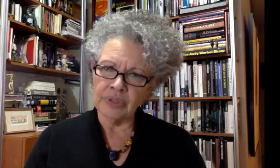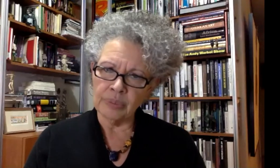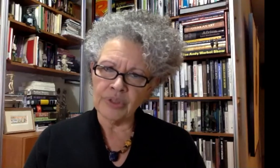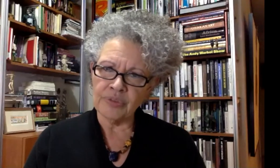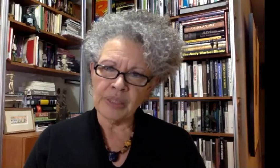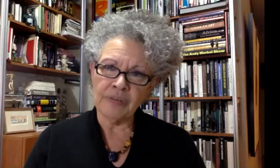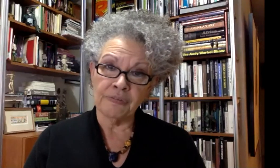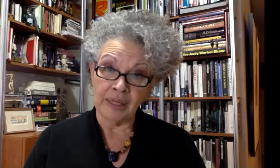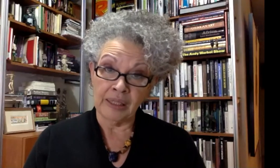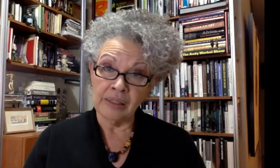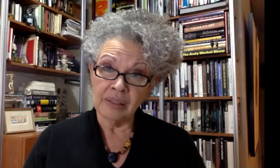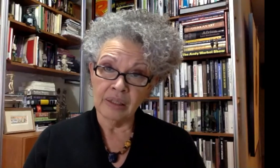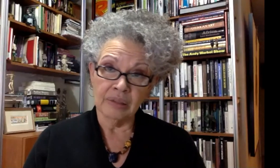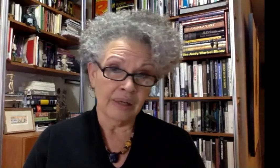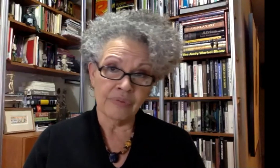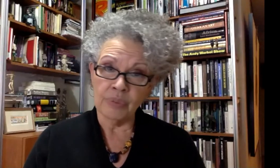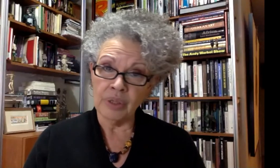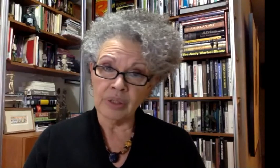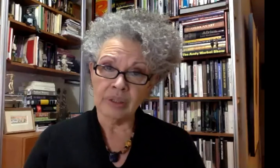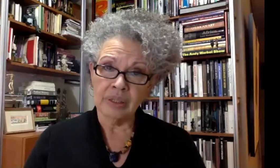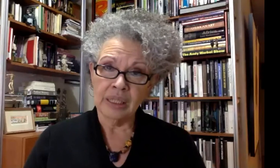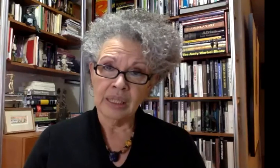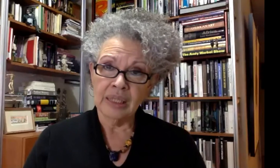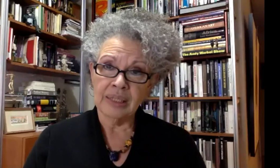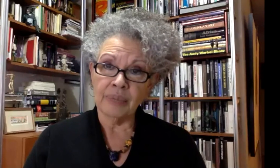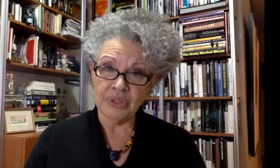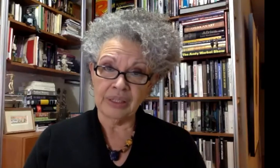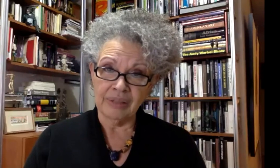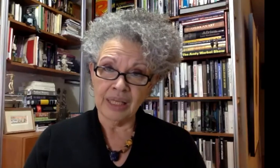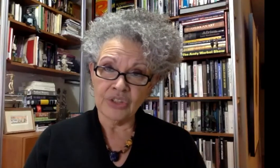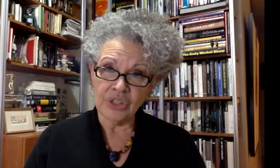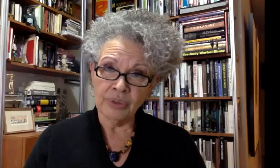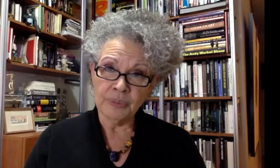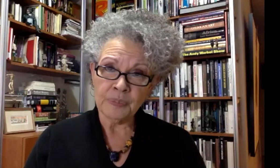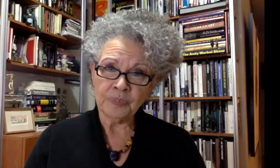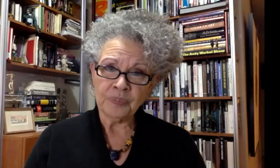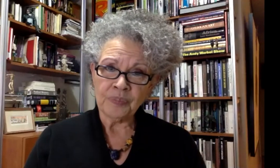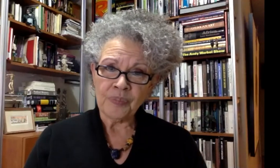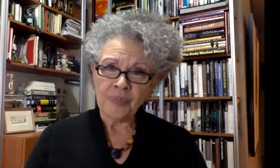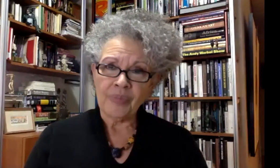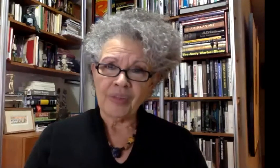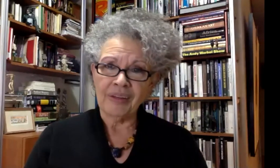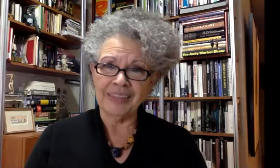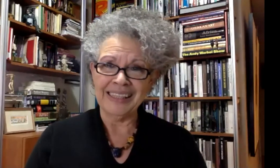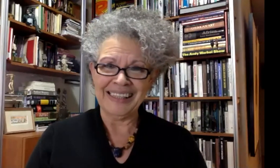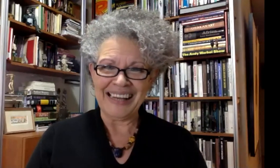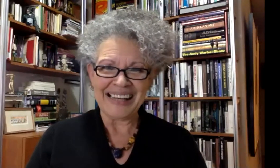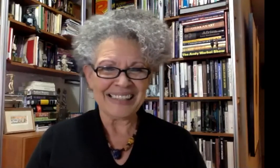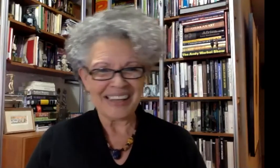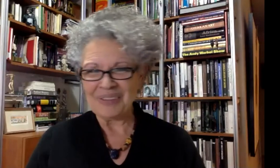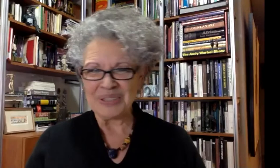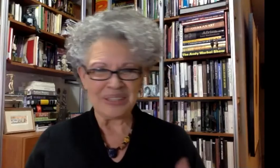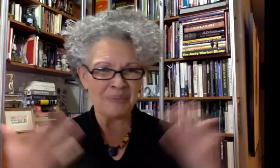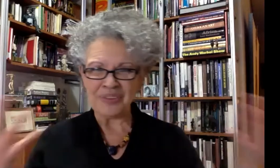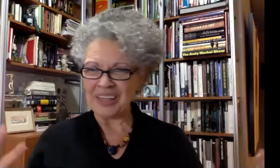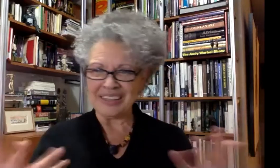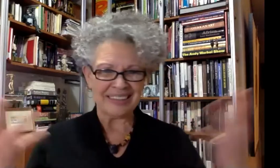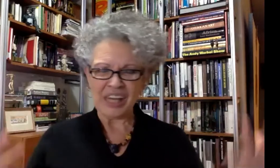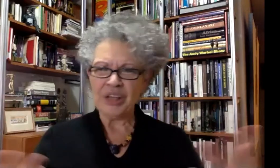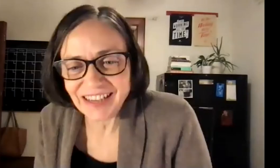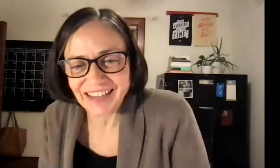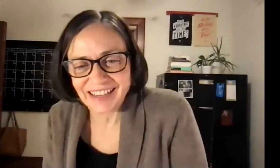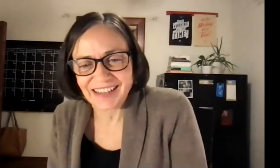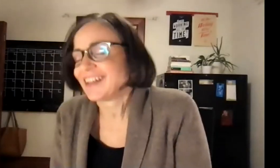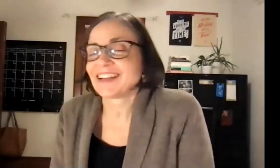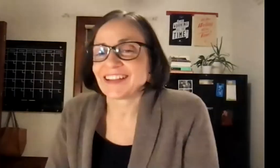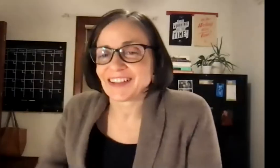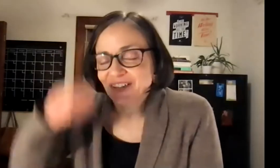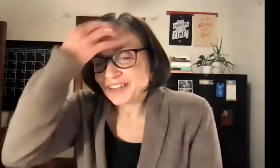it joins other imagery to create a narrative of Black liberation. I returned to my desk